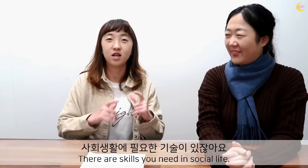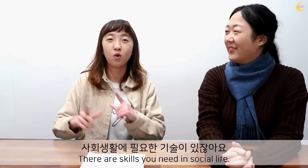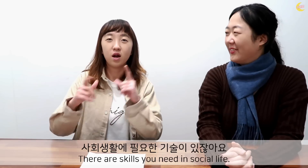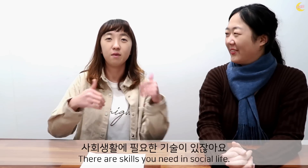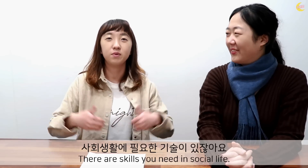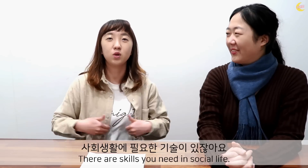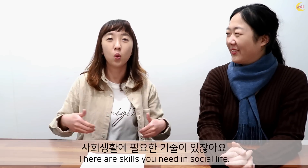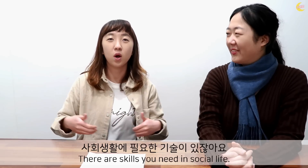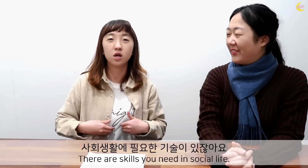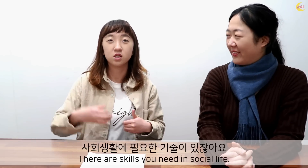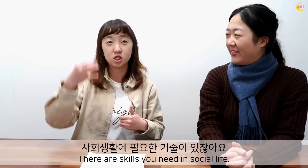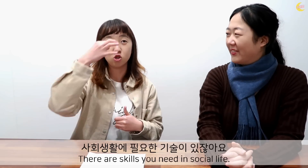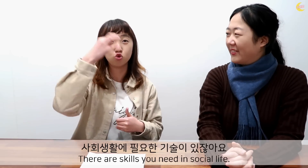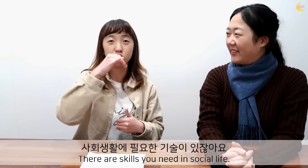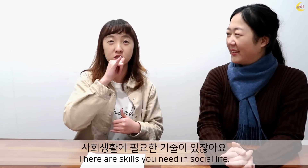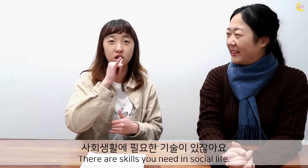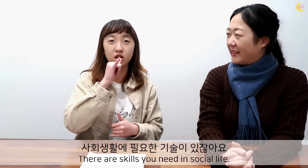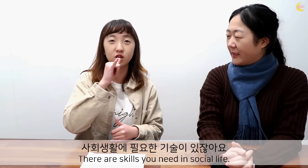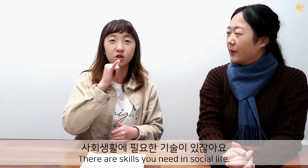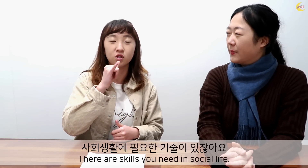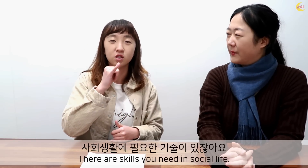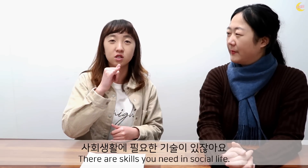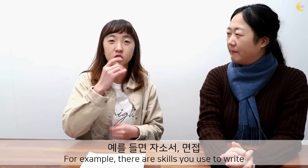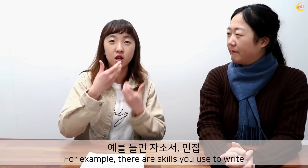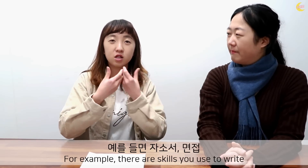There are skills you need in social life.